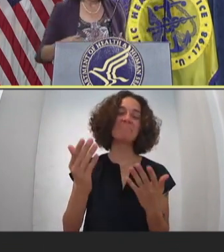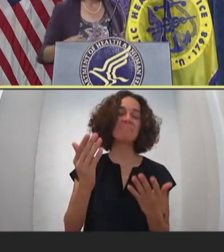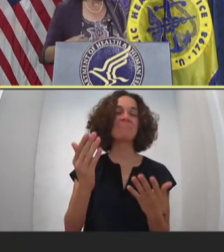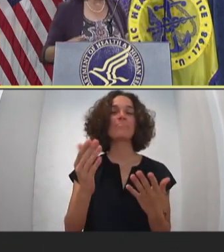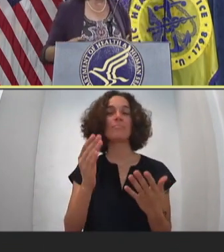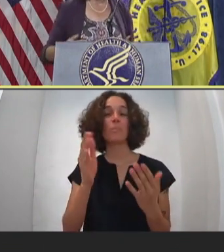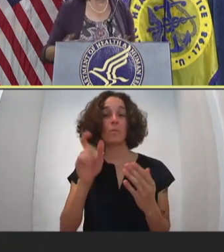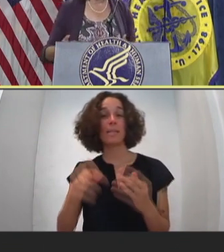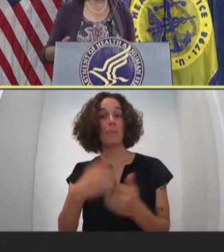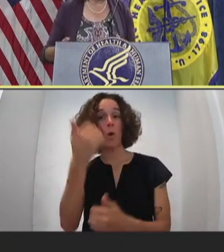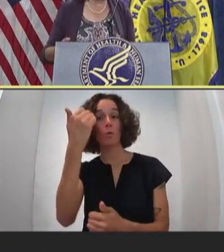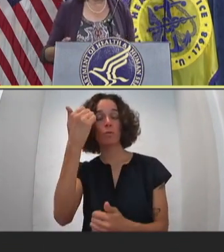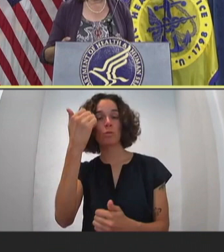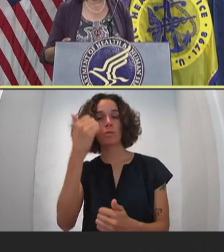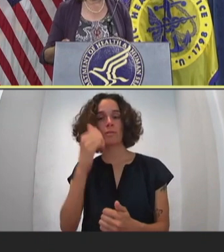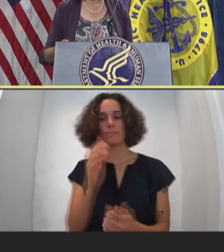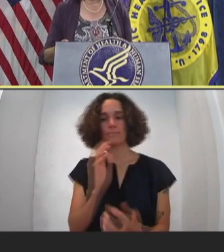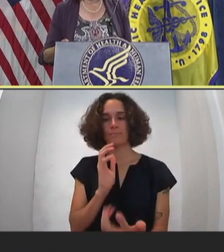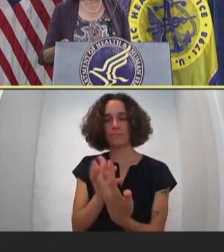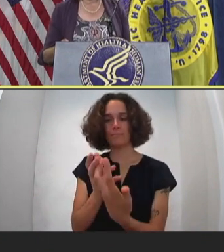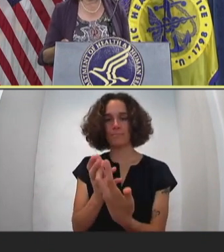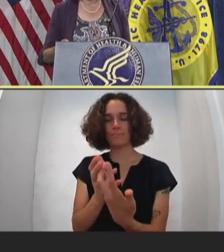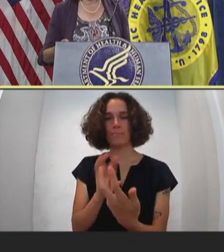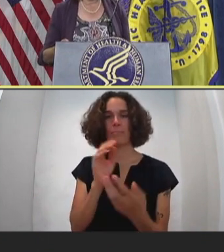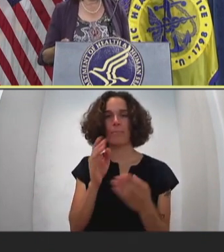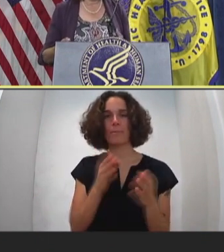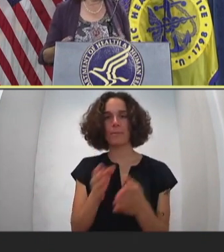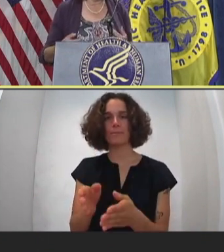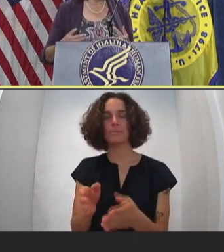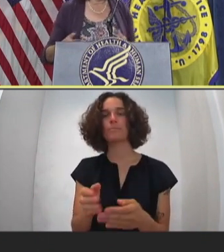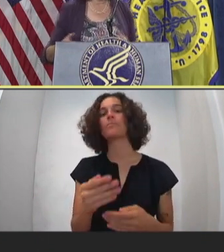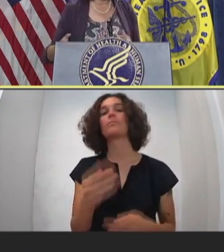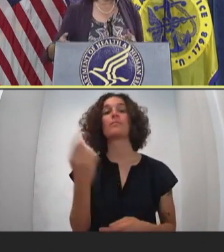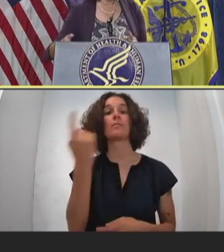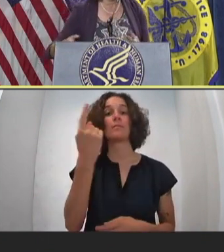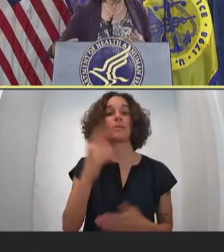And then if there's one thing that we've learned about COVID -- from COVID,